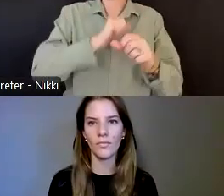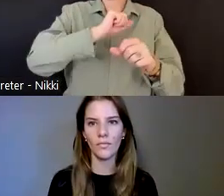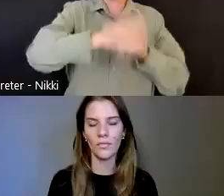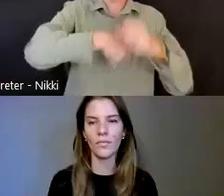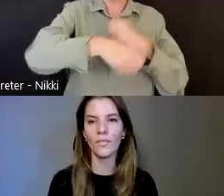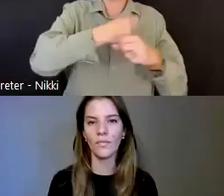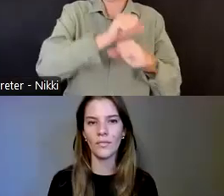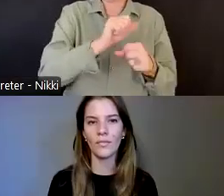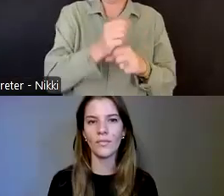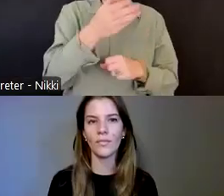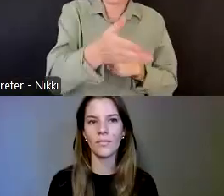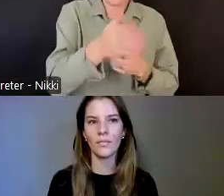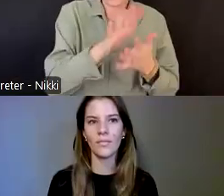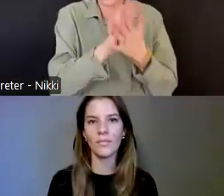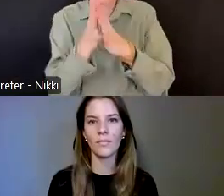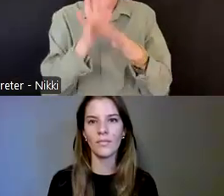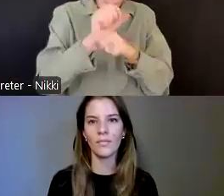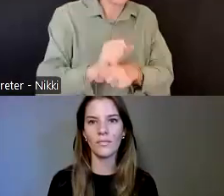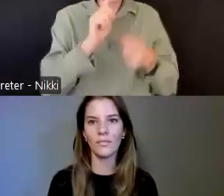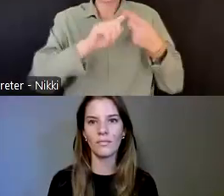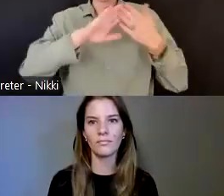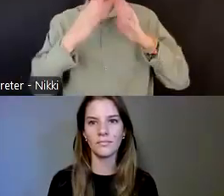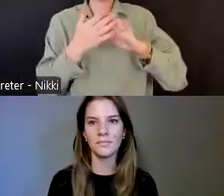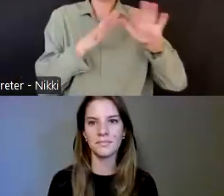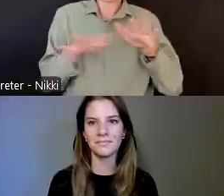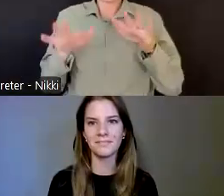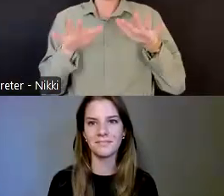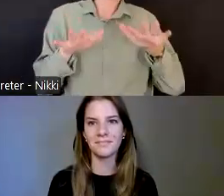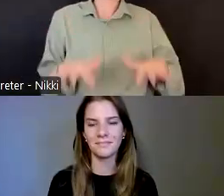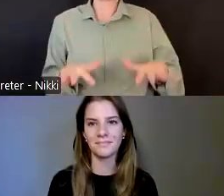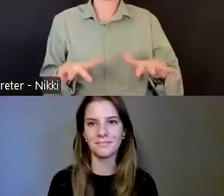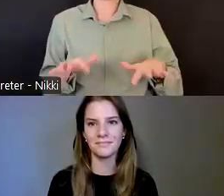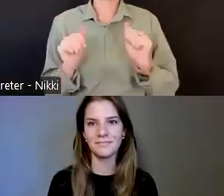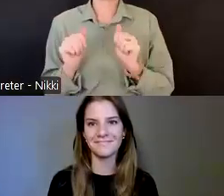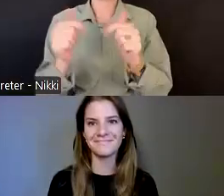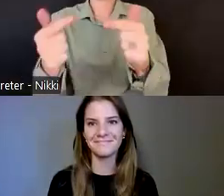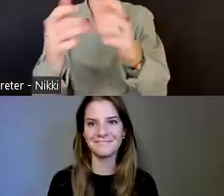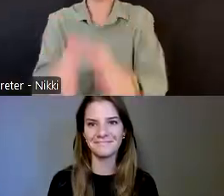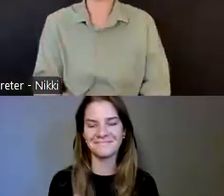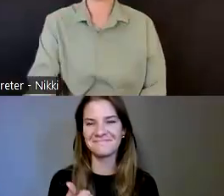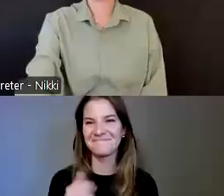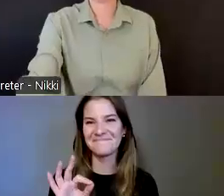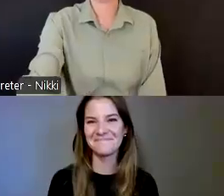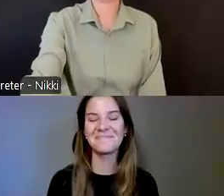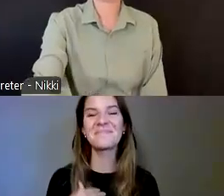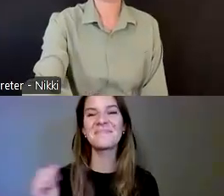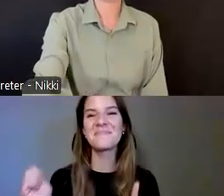know the community. Um kind of went back to my days at Jefferson and people ask what what why